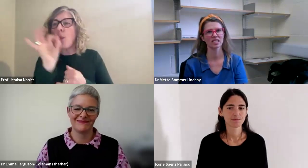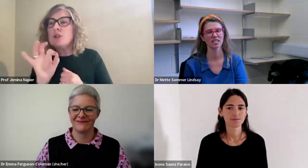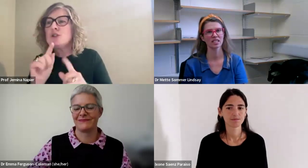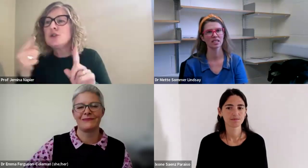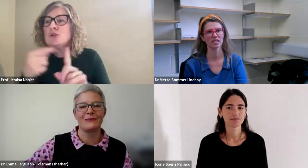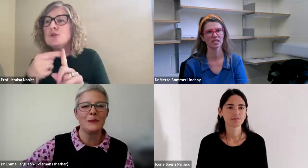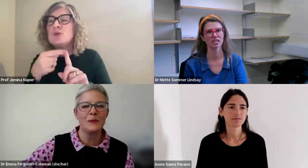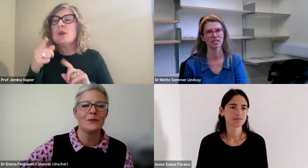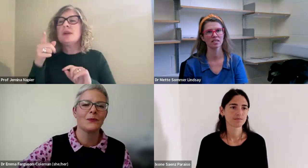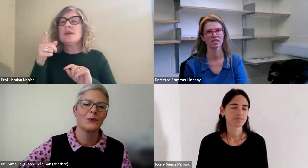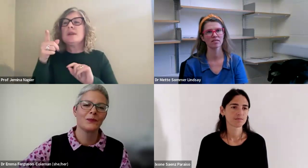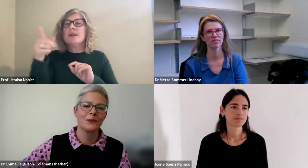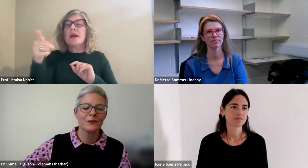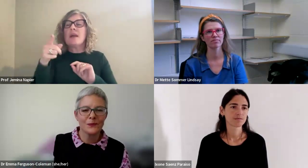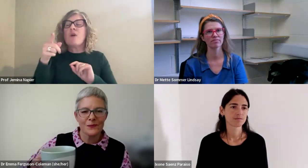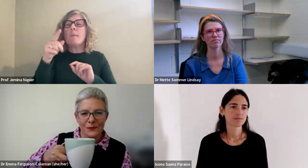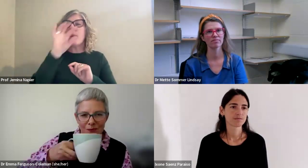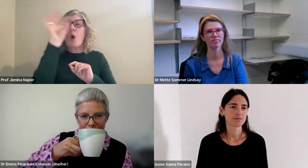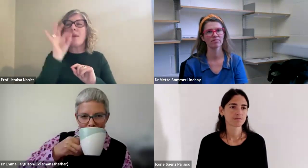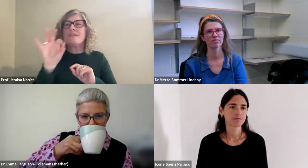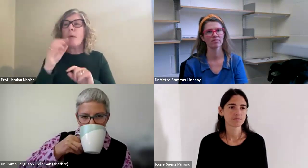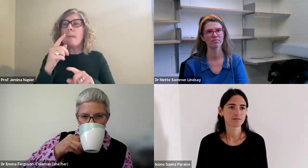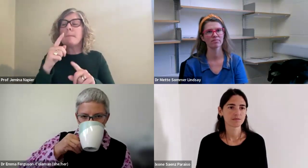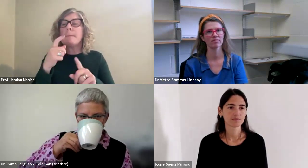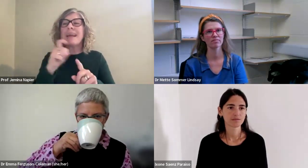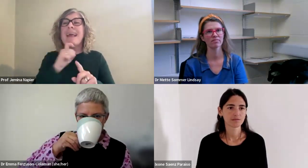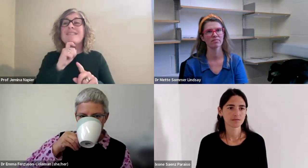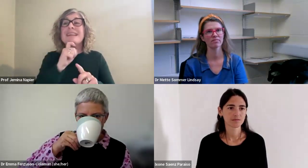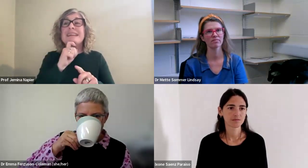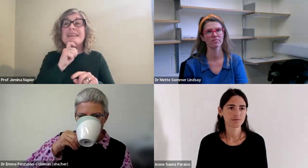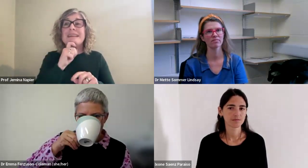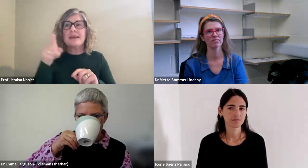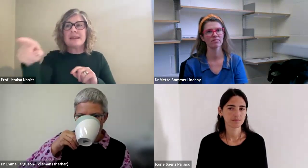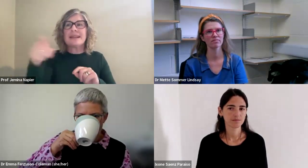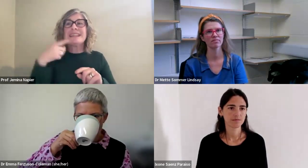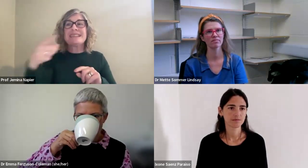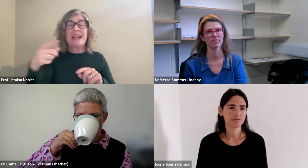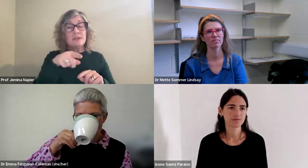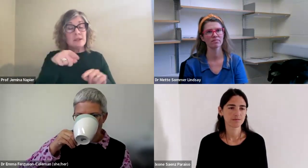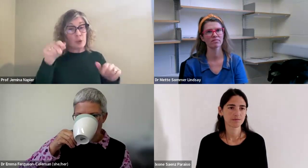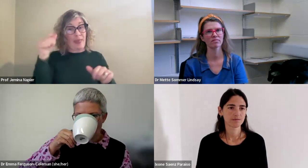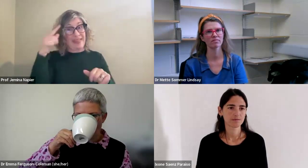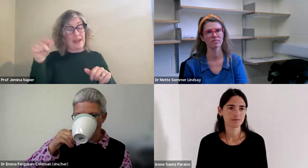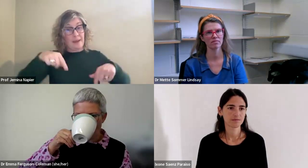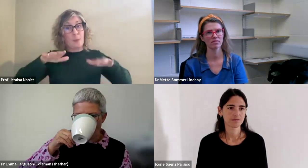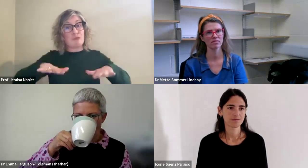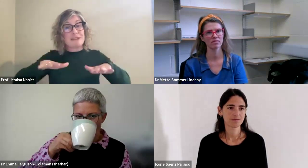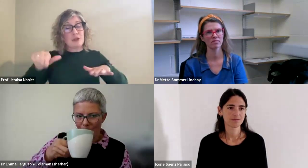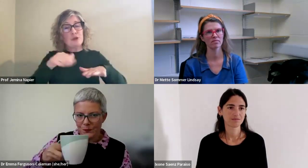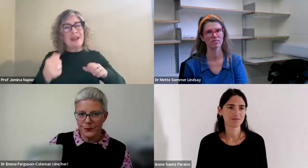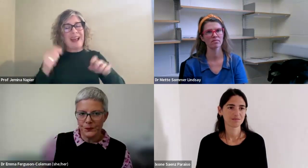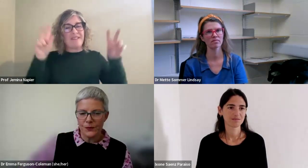why don't we just look at one last question. The question is again from Kevin - do we think that